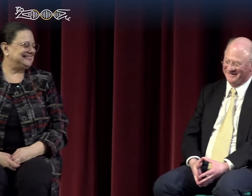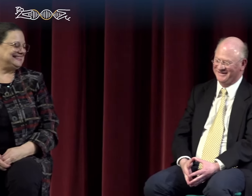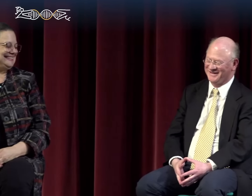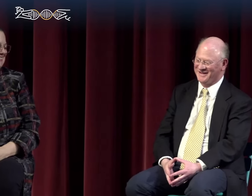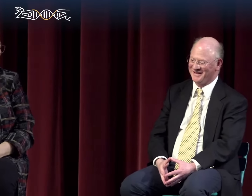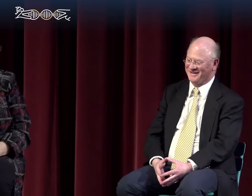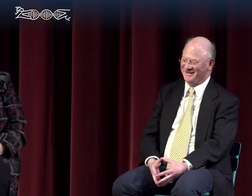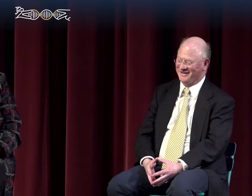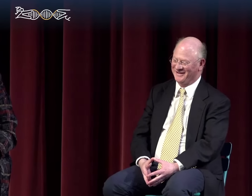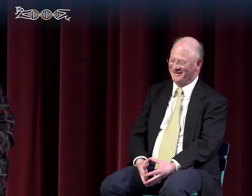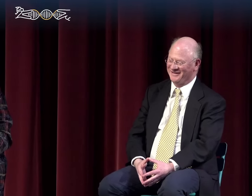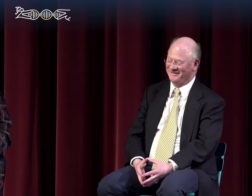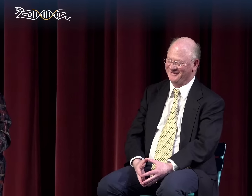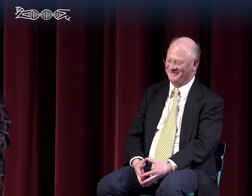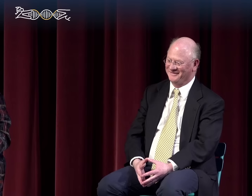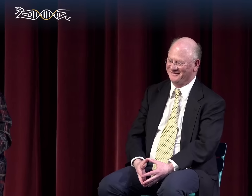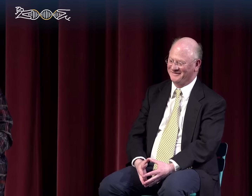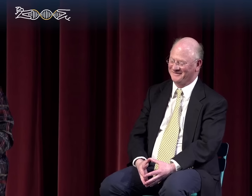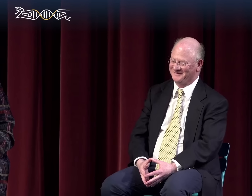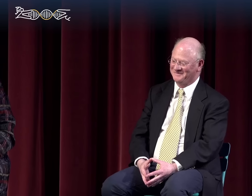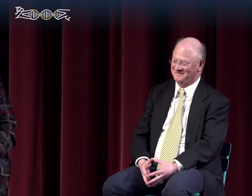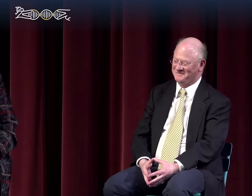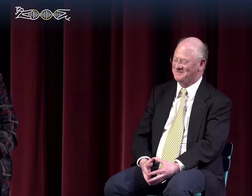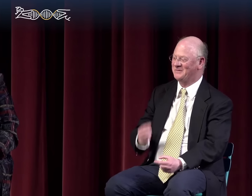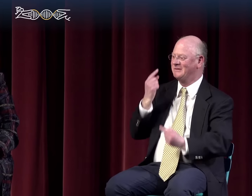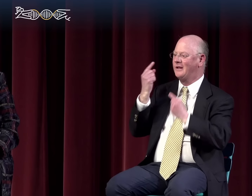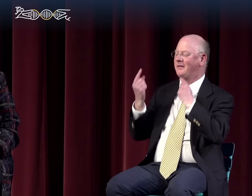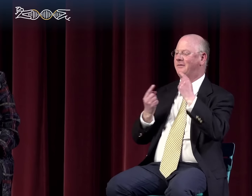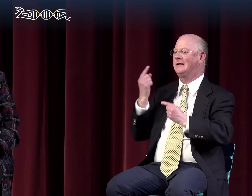Deaf people who are in those developing countries?